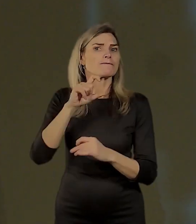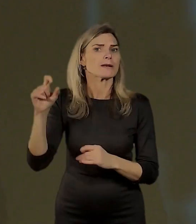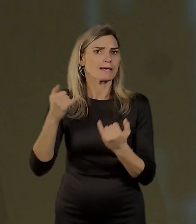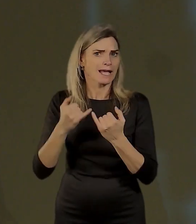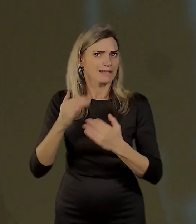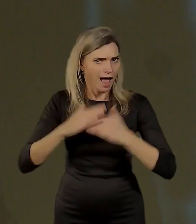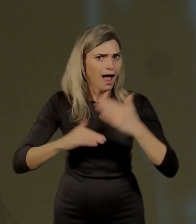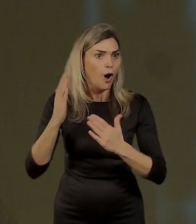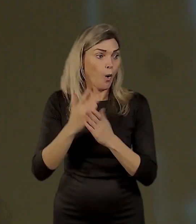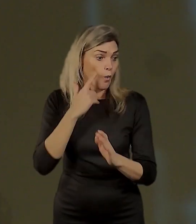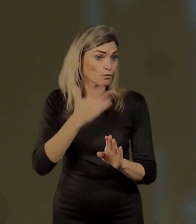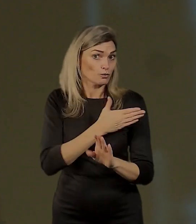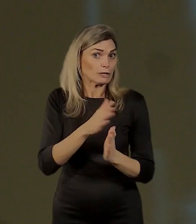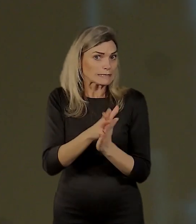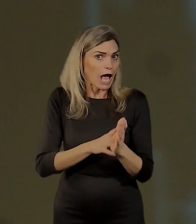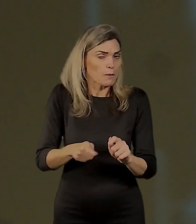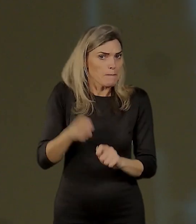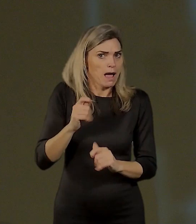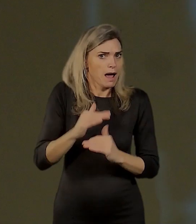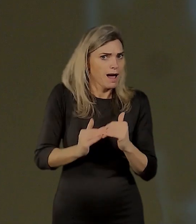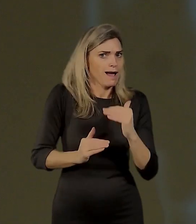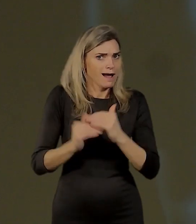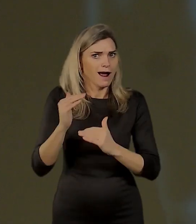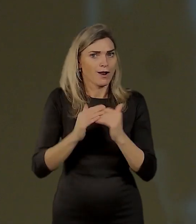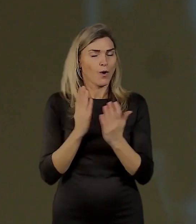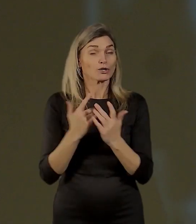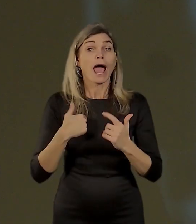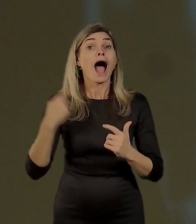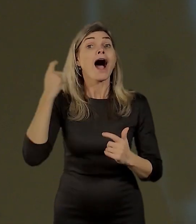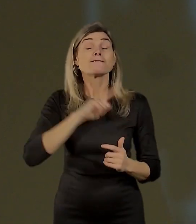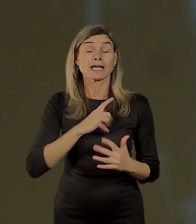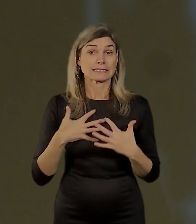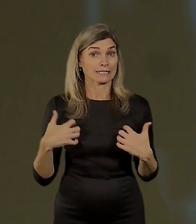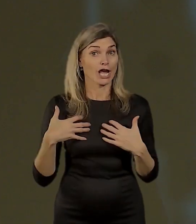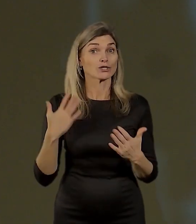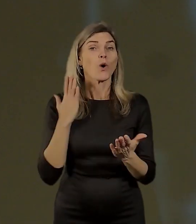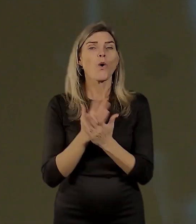but of course we are looking forward to the square, cafes, restaurants, and new residents.